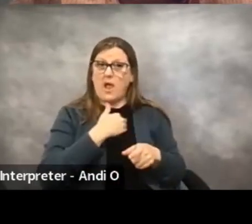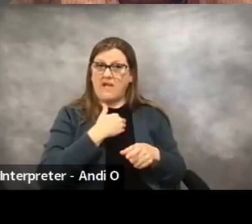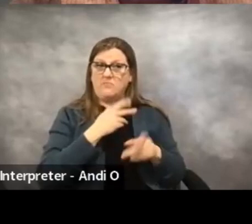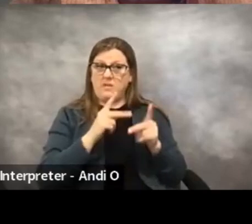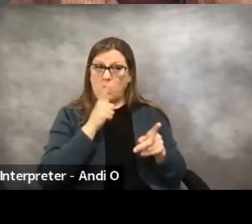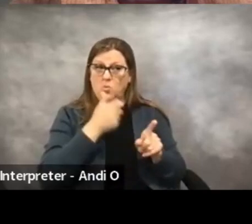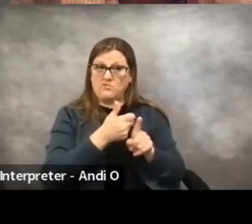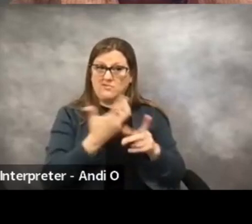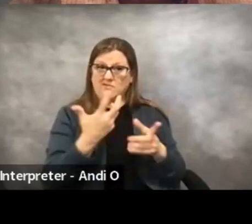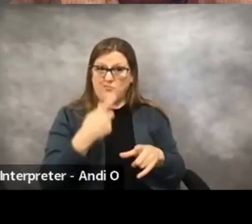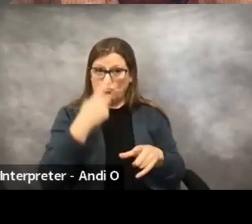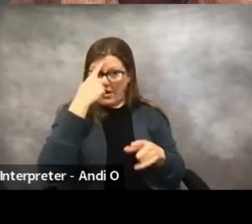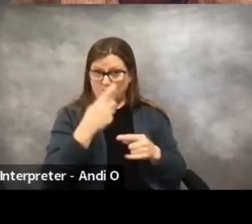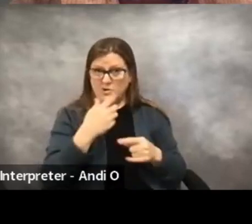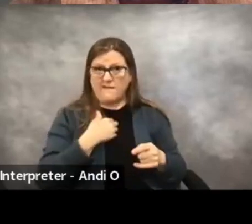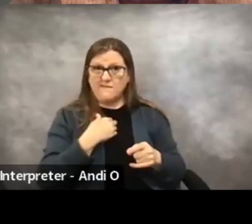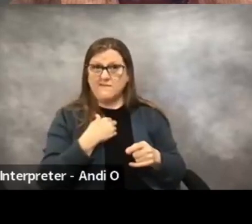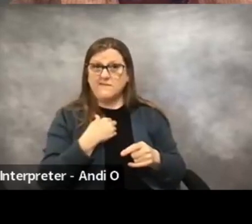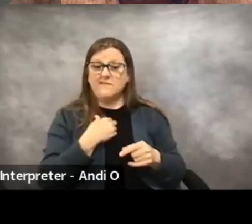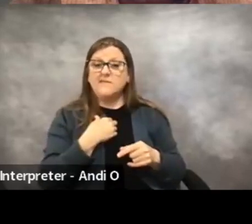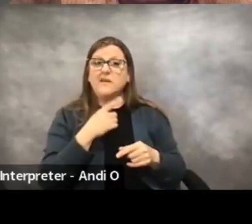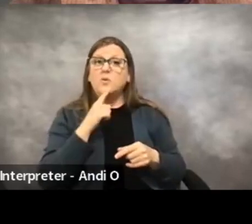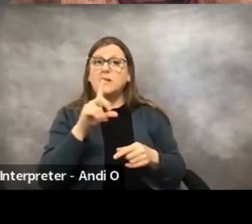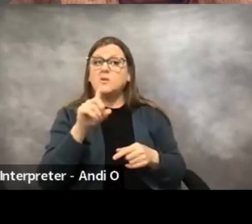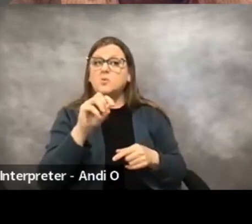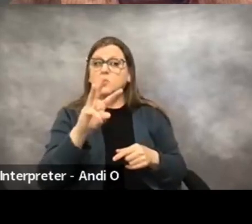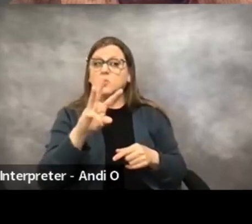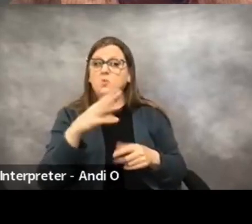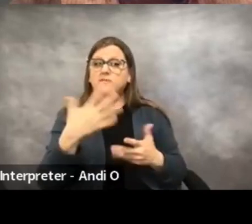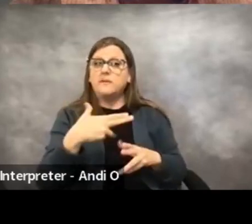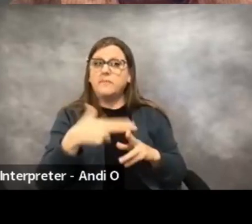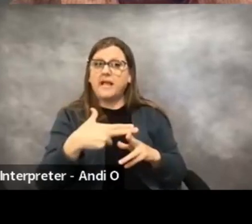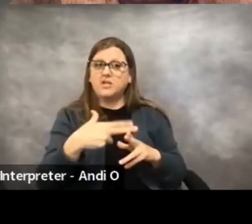think, a key takeaway and Drew had referenced. Dr. Gorgens, in